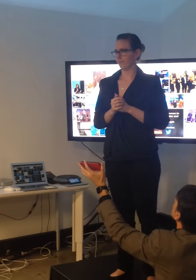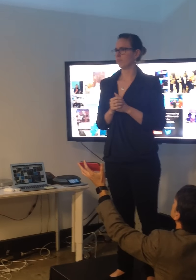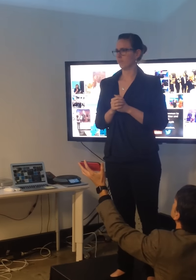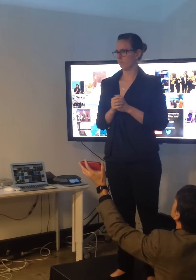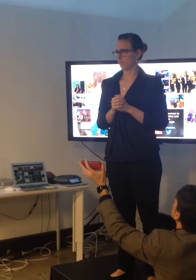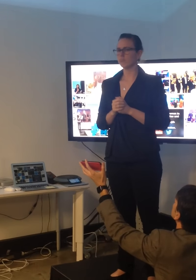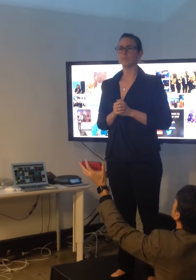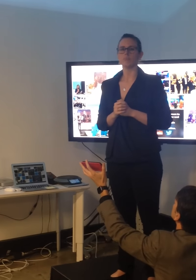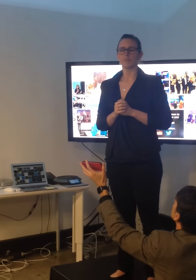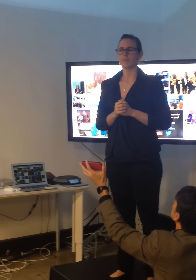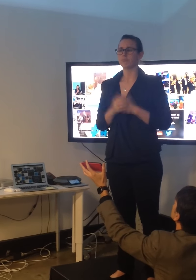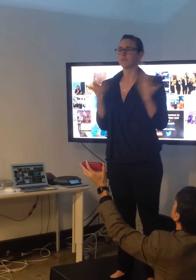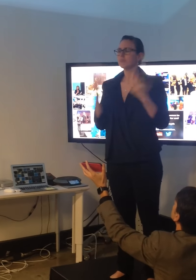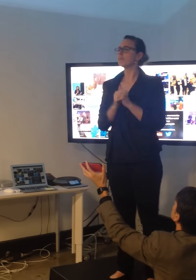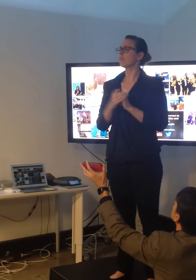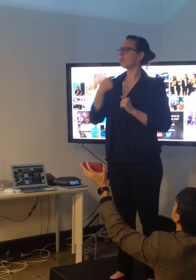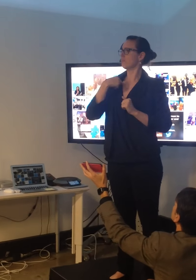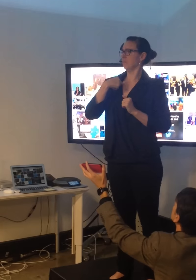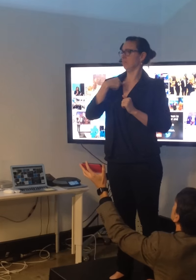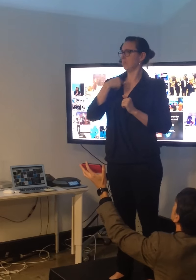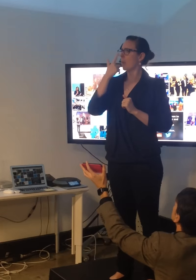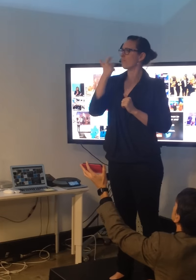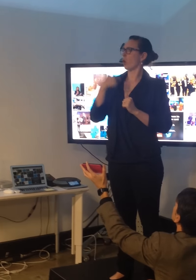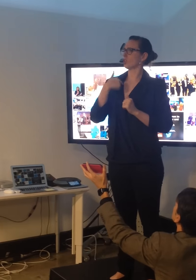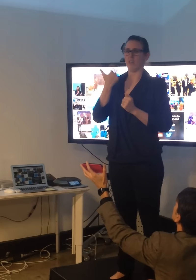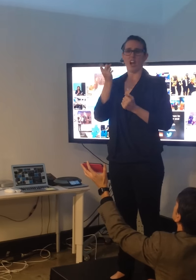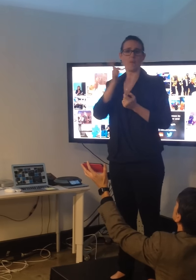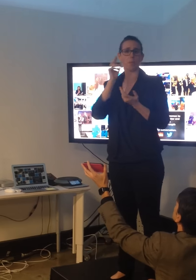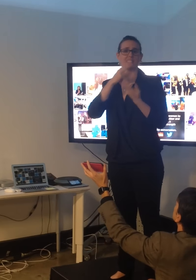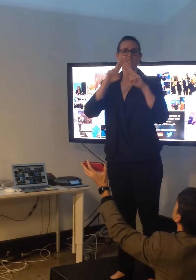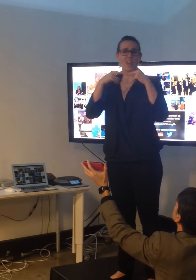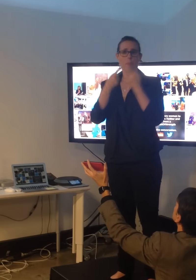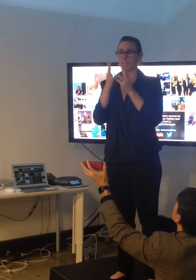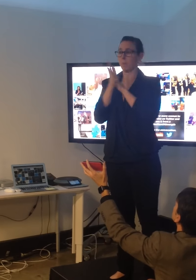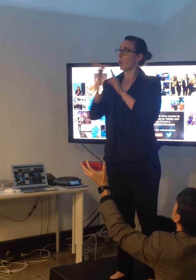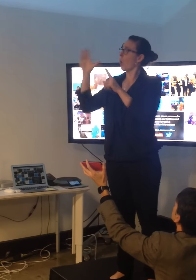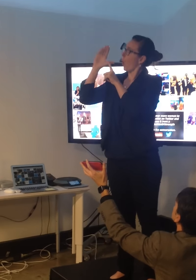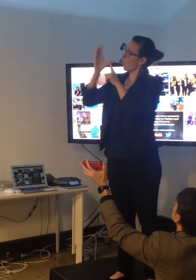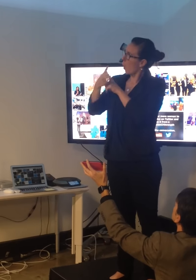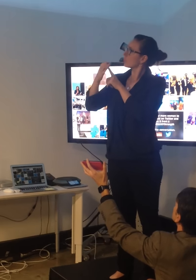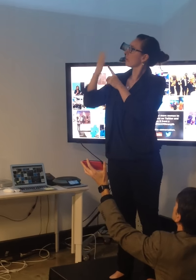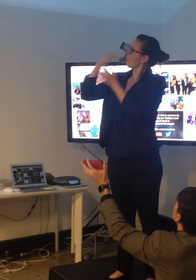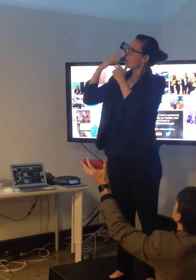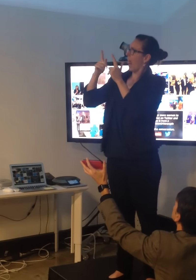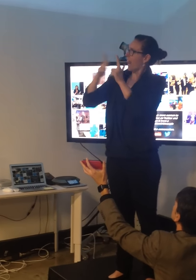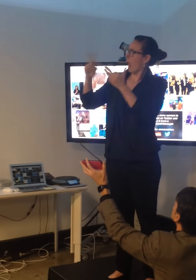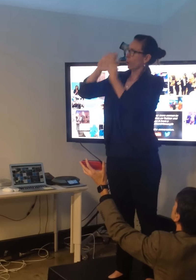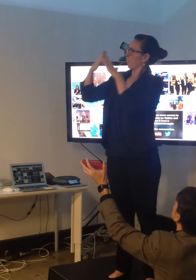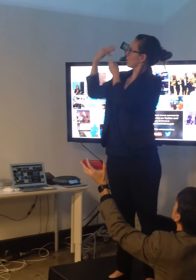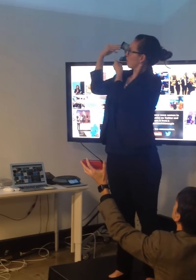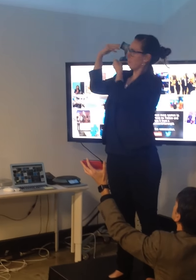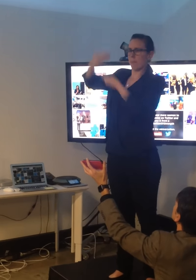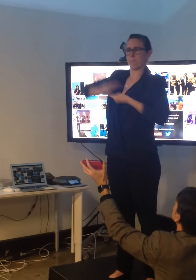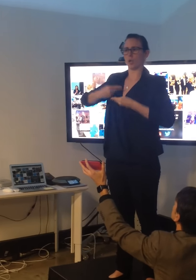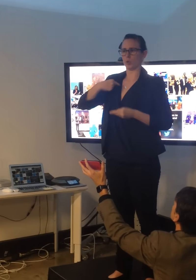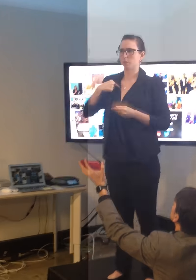We've been around as long as other people have been around in the world. I'm fortunate I come from a deaf family, which means that my culture and my heritage